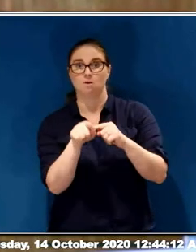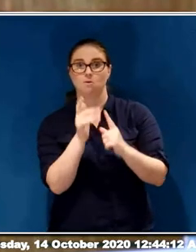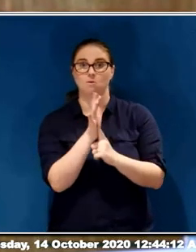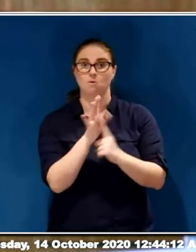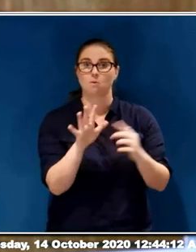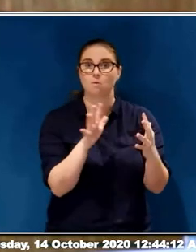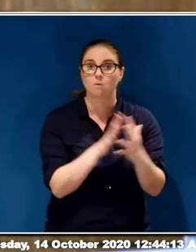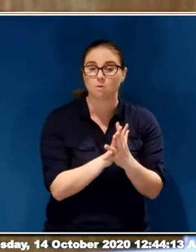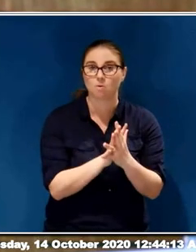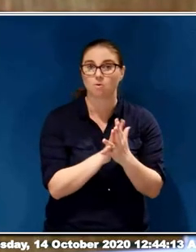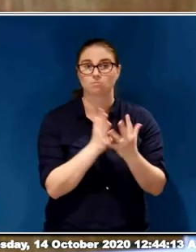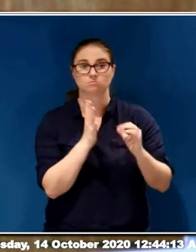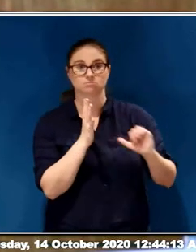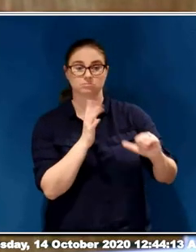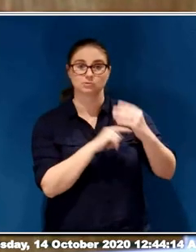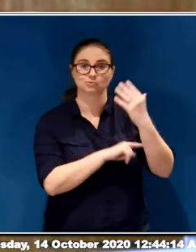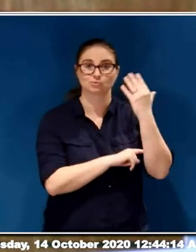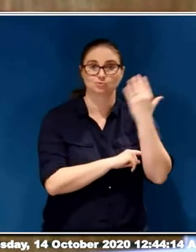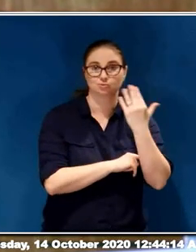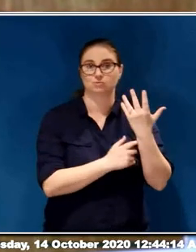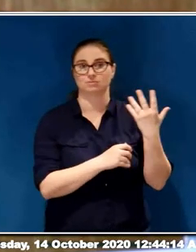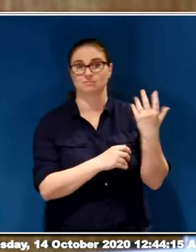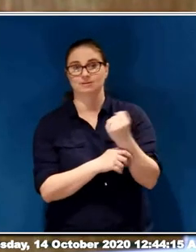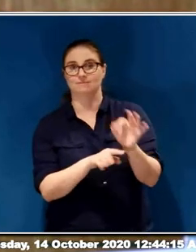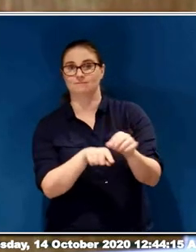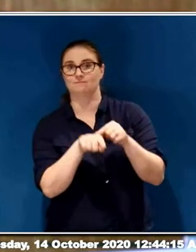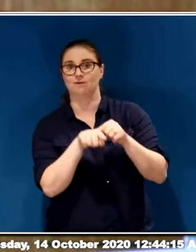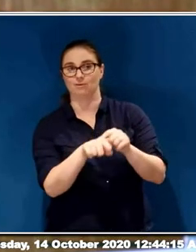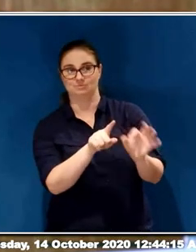Australia is concerned there is a uniform law, that is the Disability